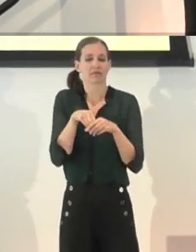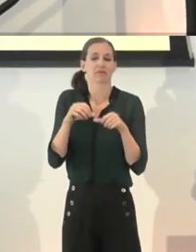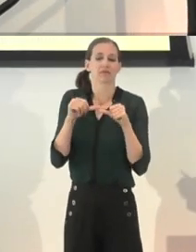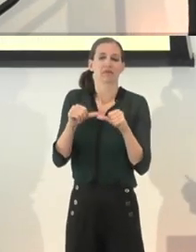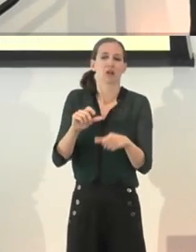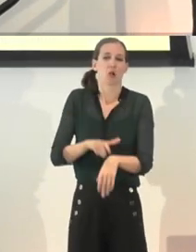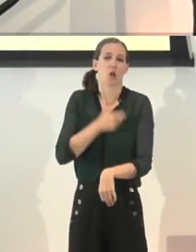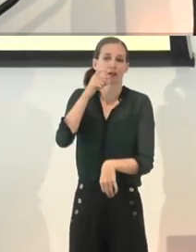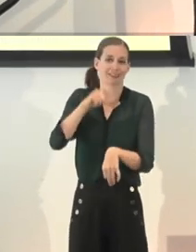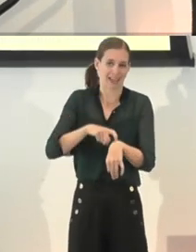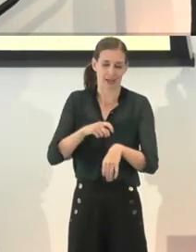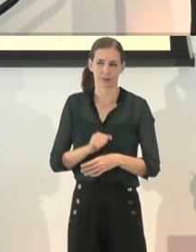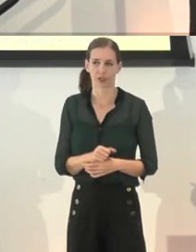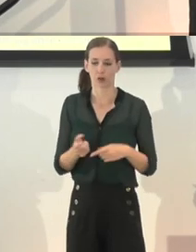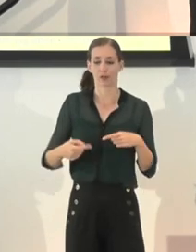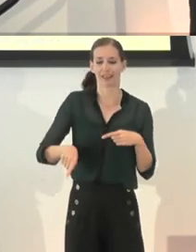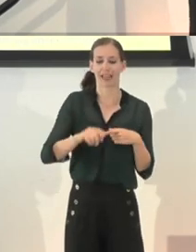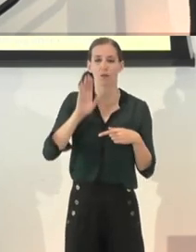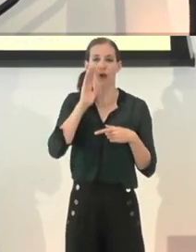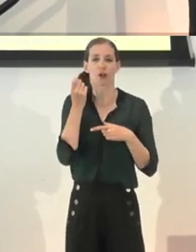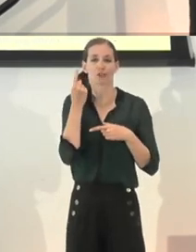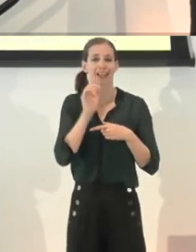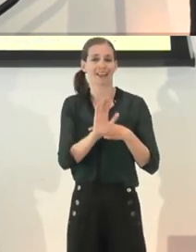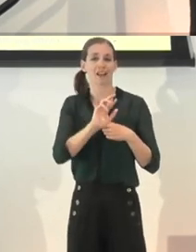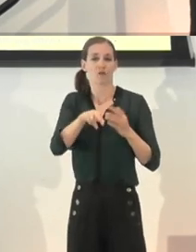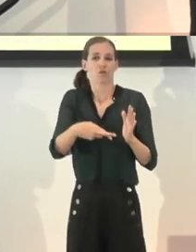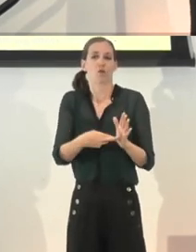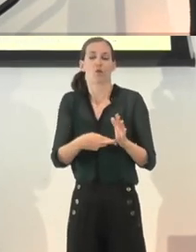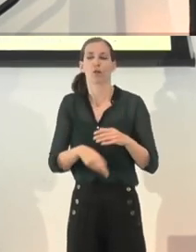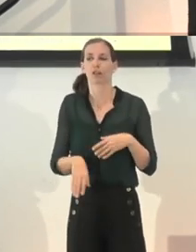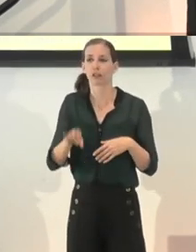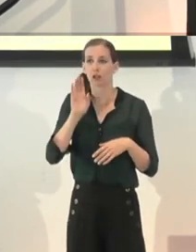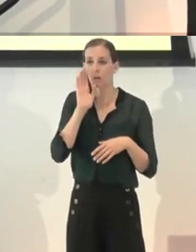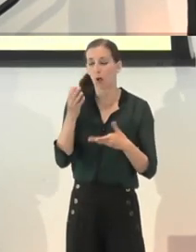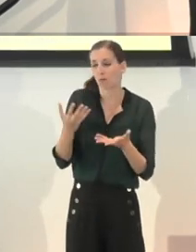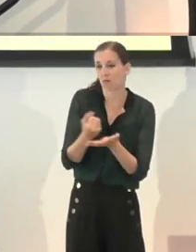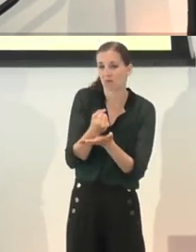would understand their role, they would have a chance to make money by periodically running